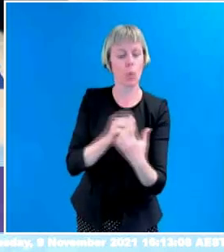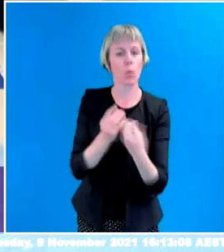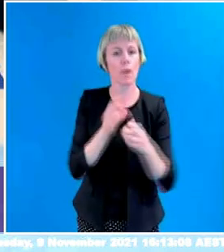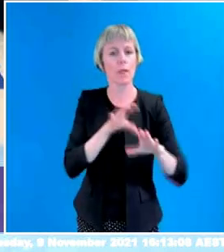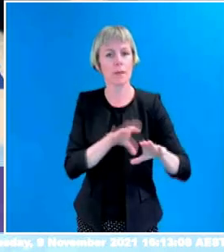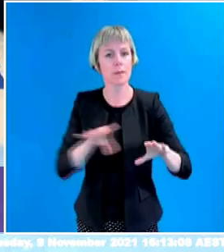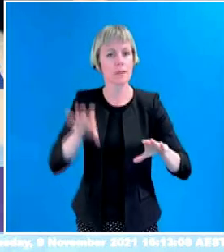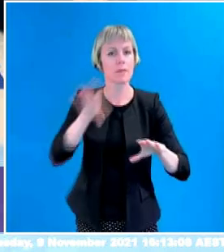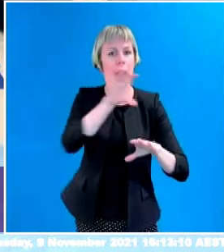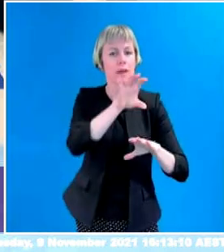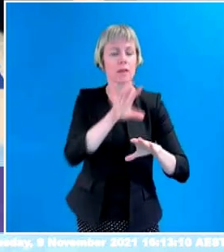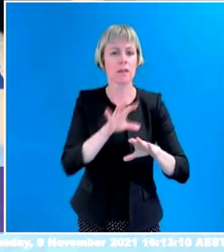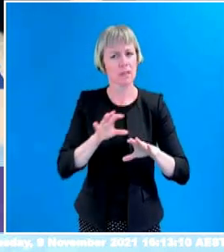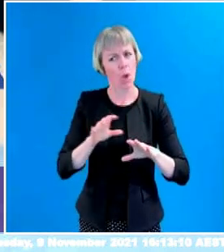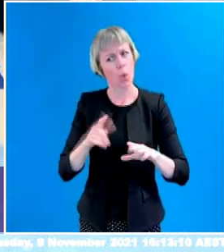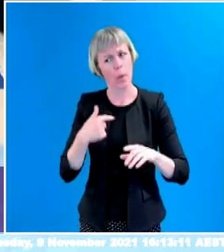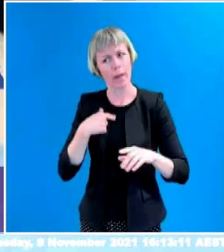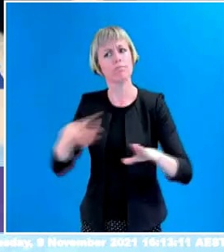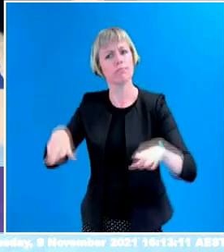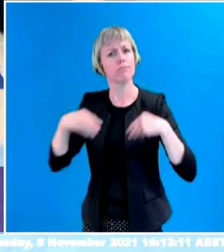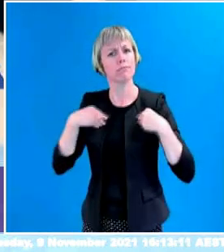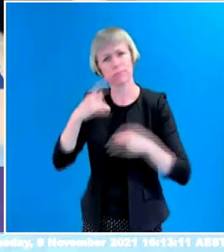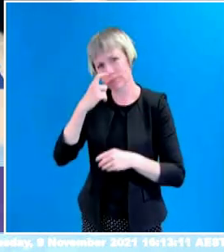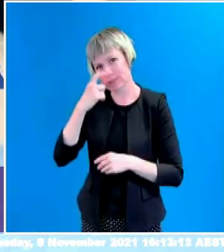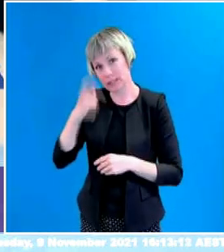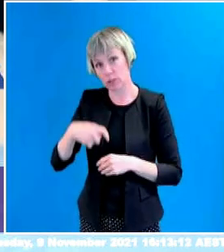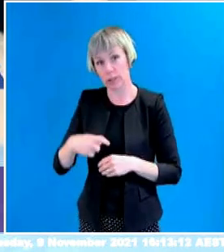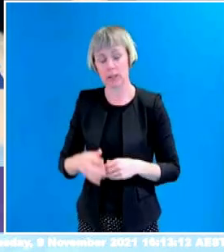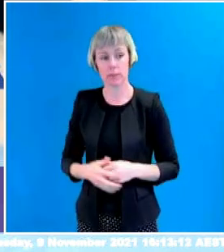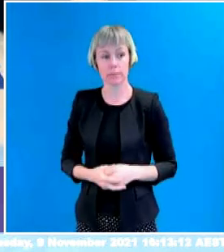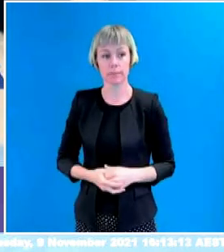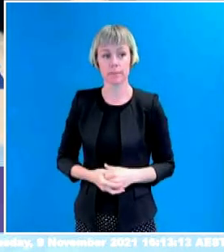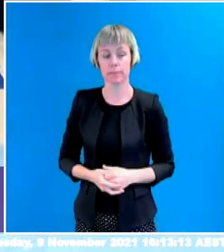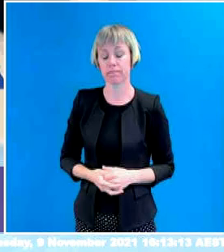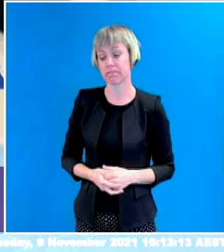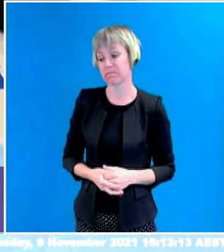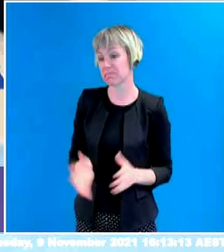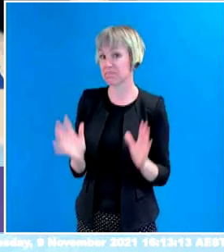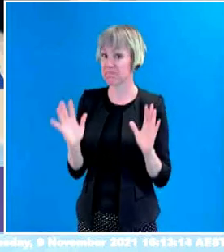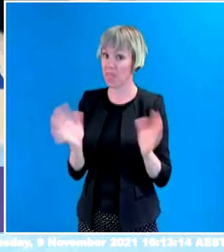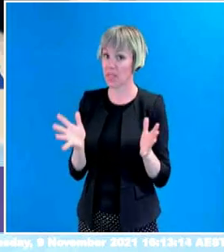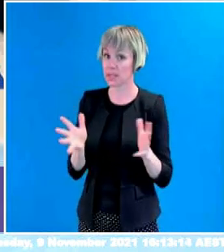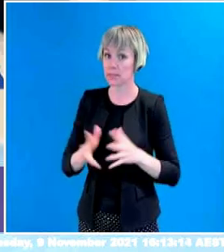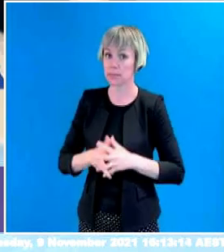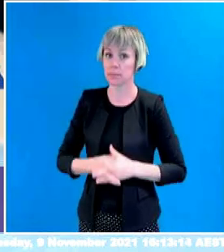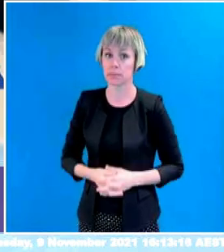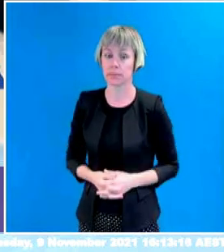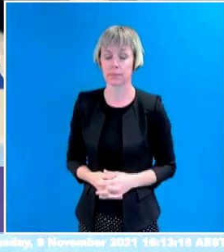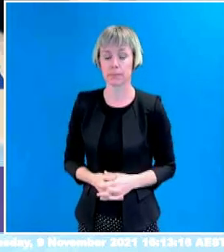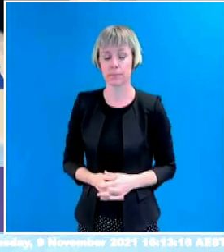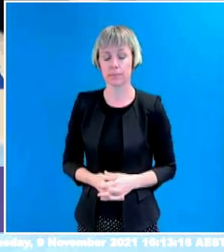taken seriously. I'll leave it at that, Chairman. Thank you. Commissioner McEwin. COMMISSIONER McEWIN: Thank you, Chair.